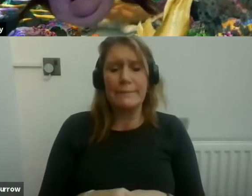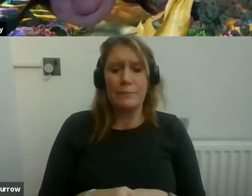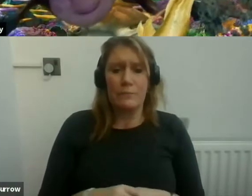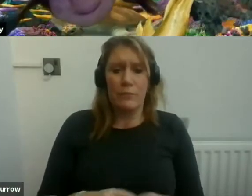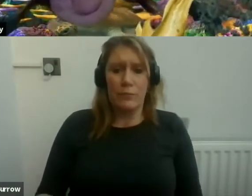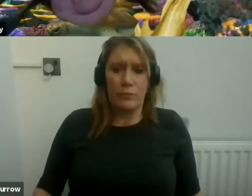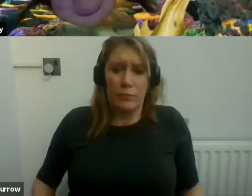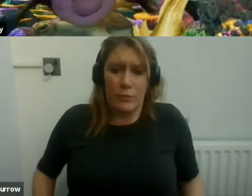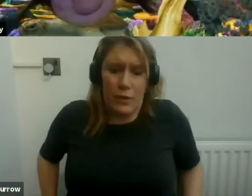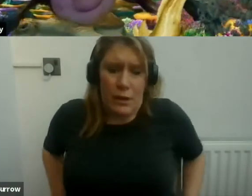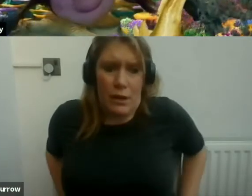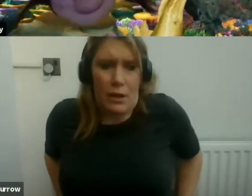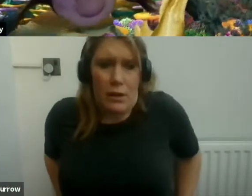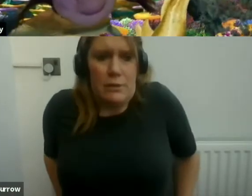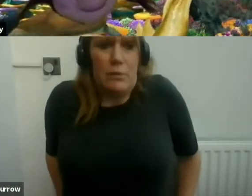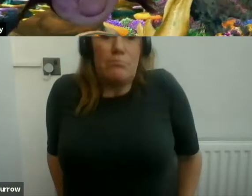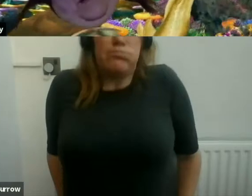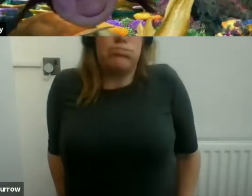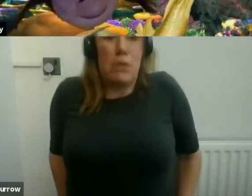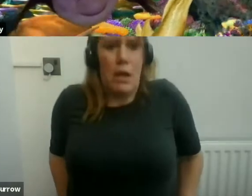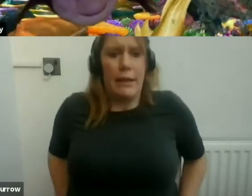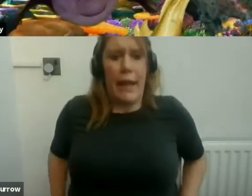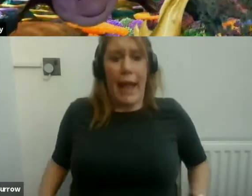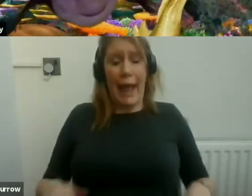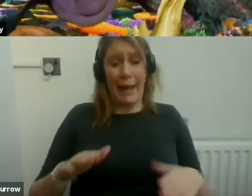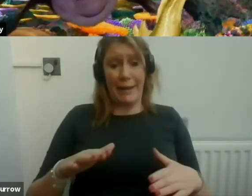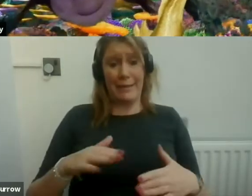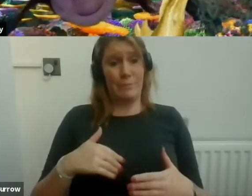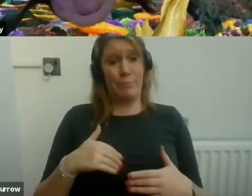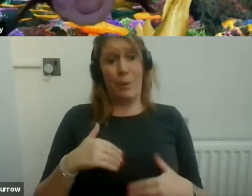a privilege to be part of that. And if we